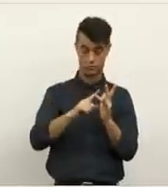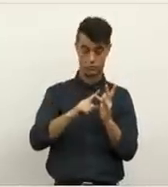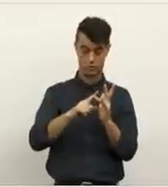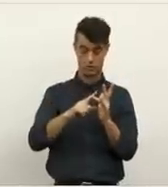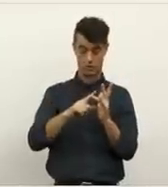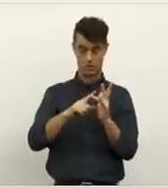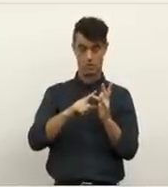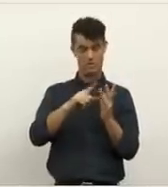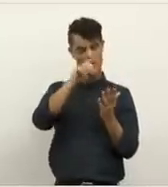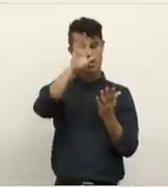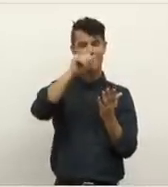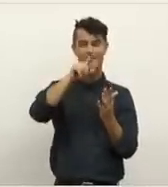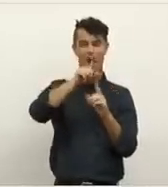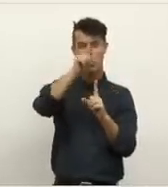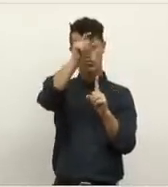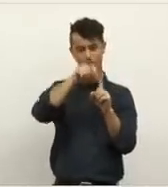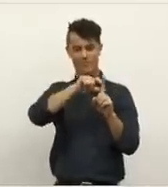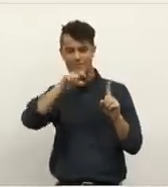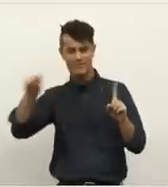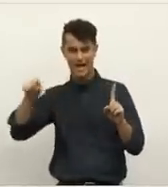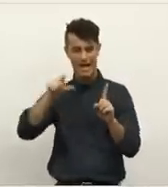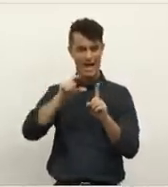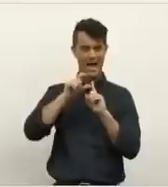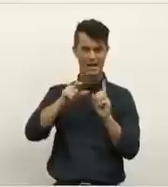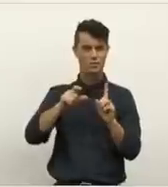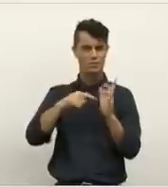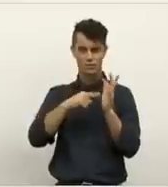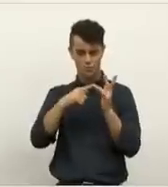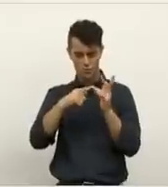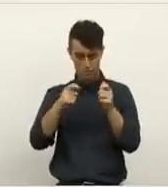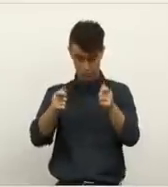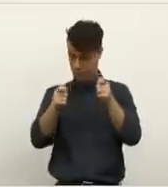Then I lost my hearing. So one of the things that's happened to me over time